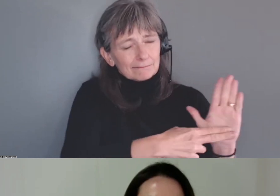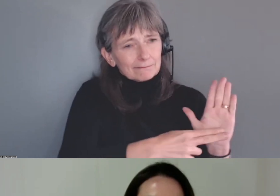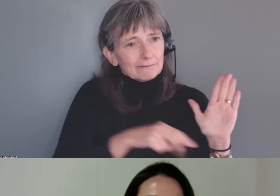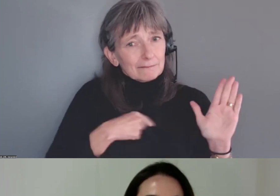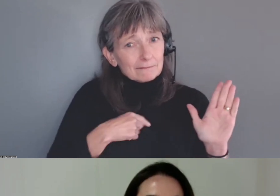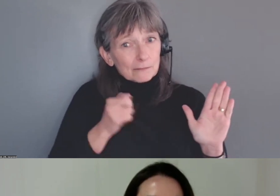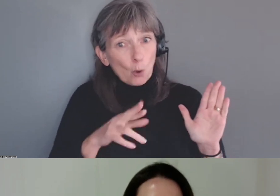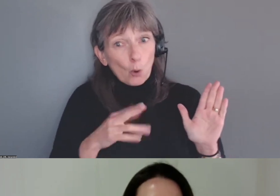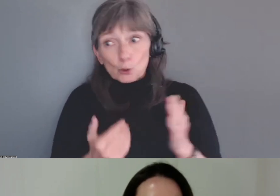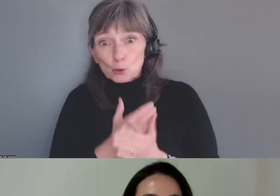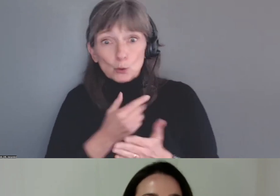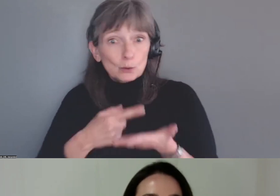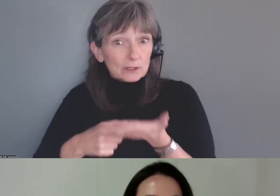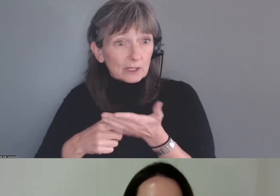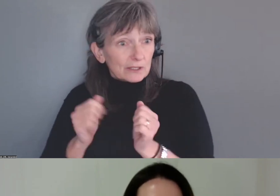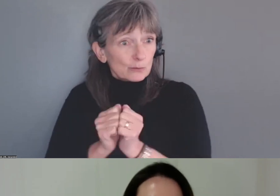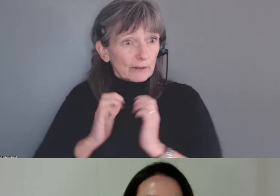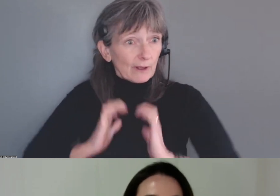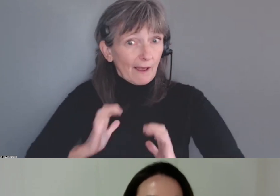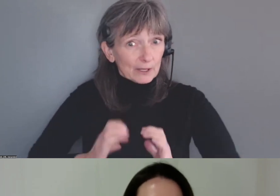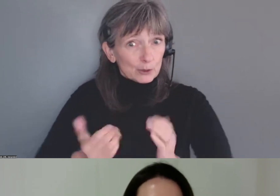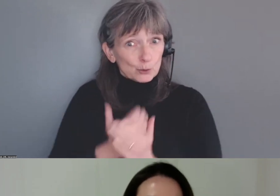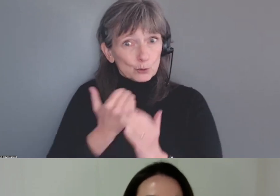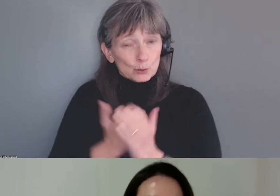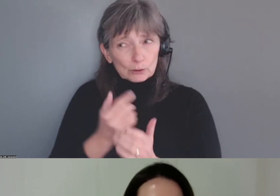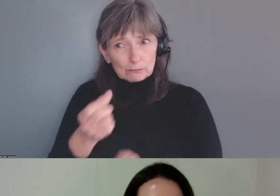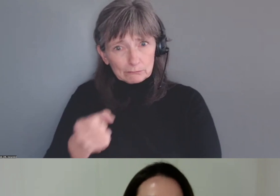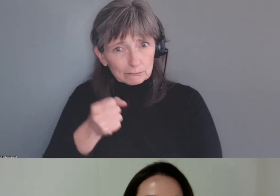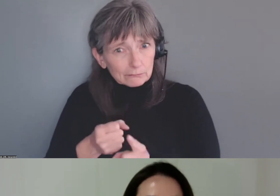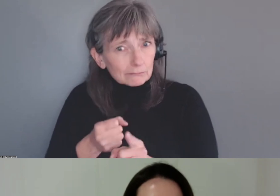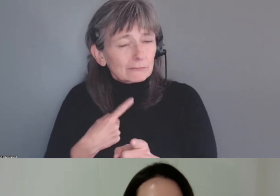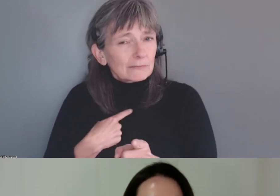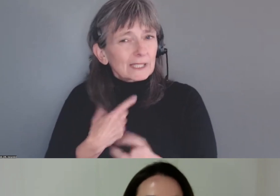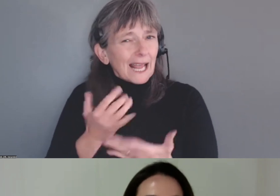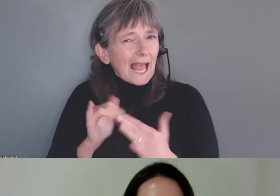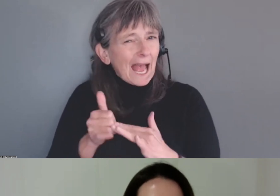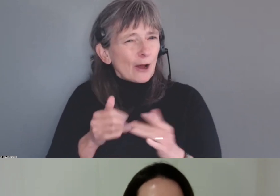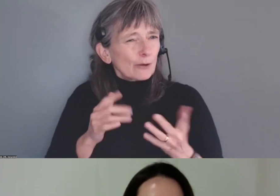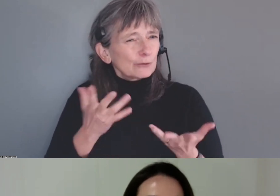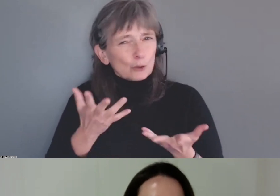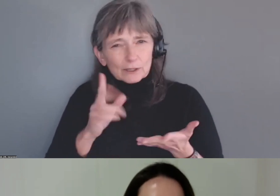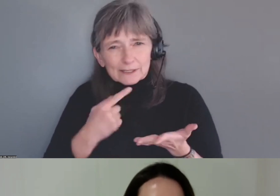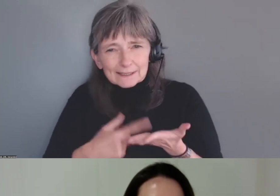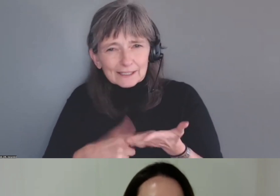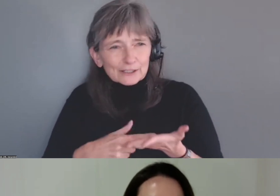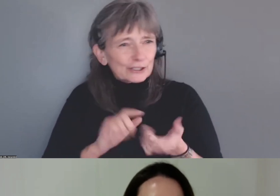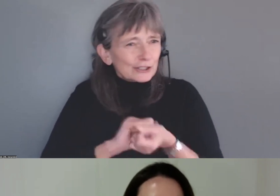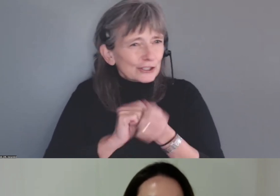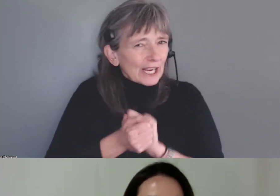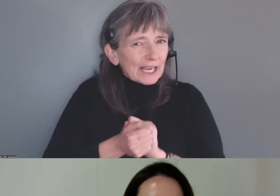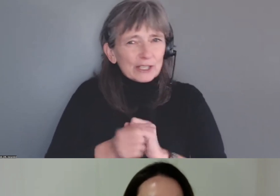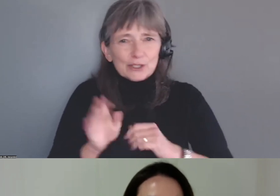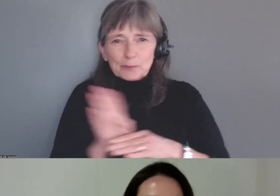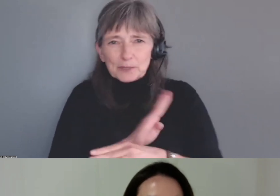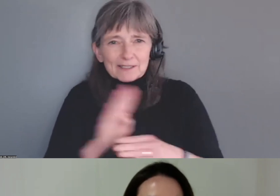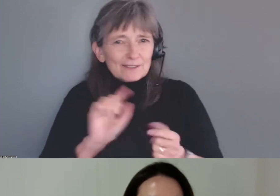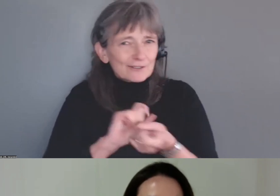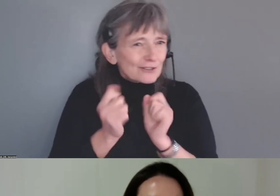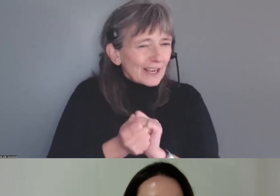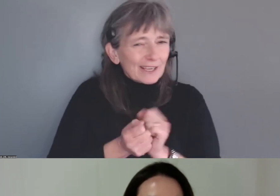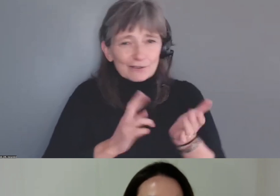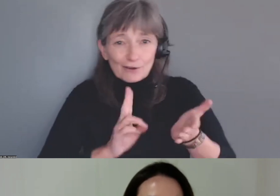clients or just other surprising areas that you found in your business change with the use of AI?